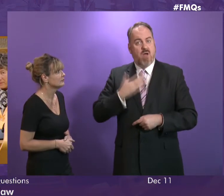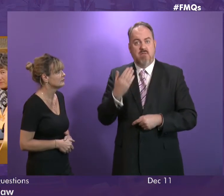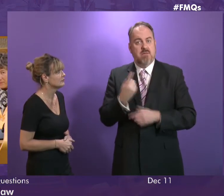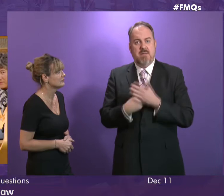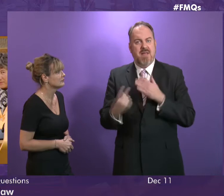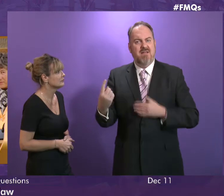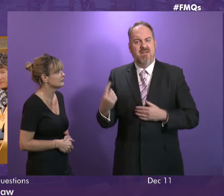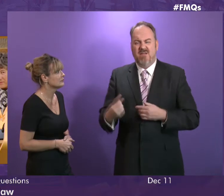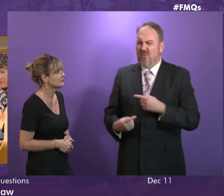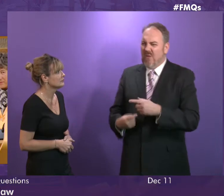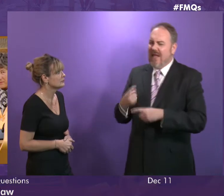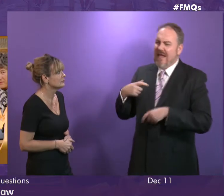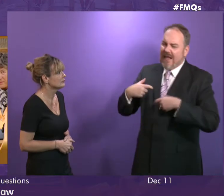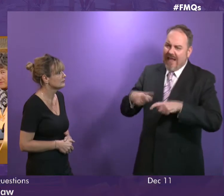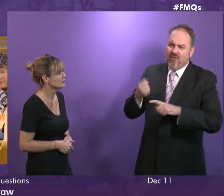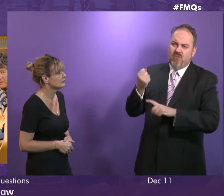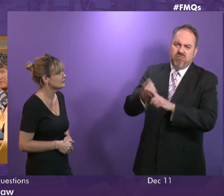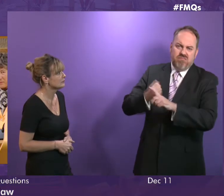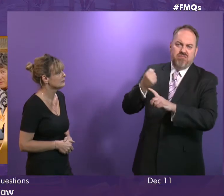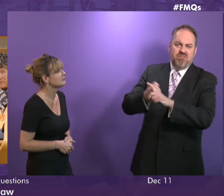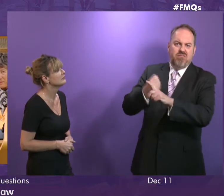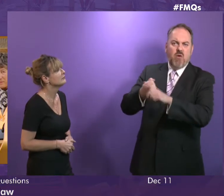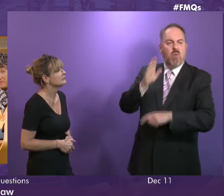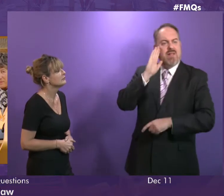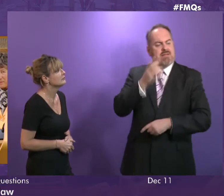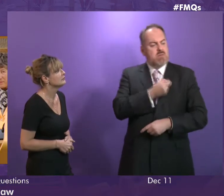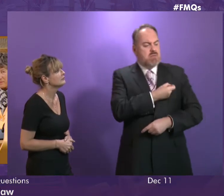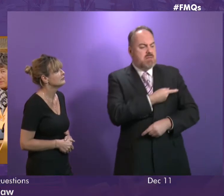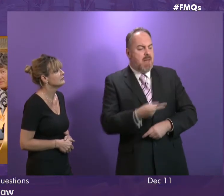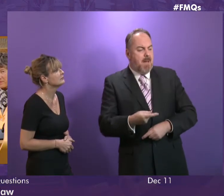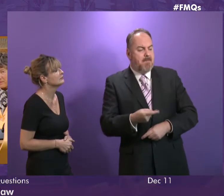Why is it she only listens to some folk but not others?”